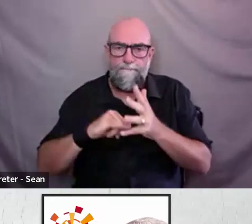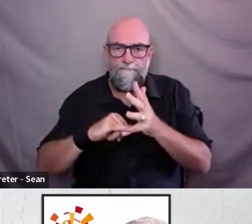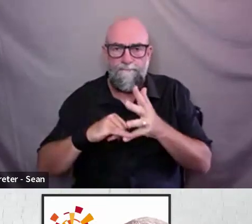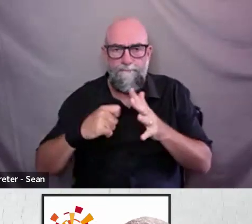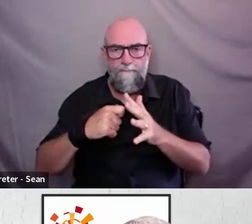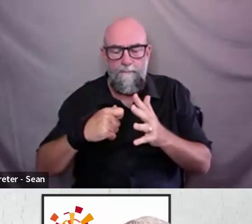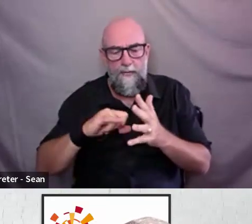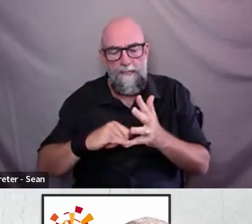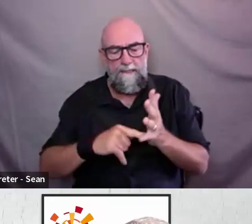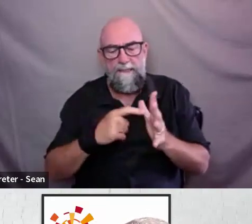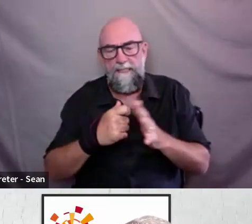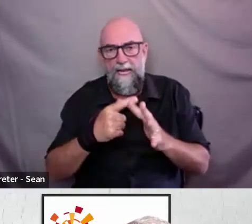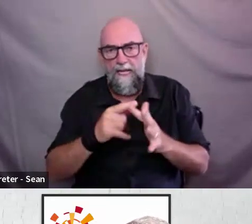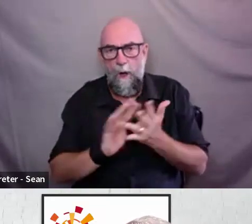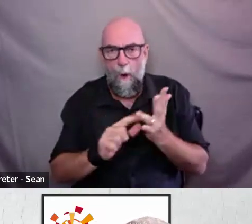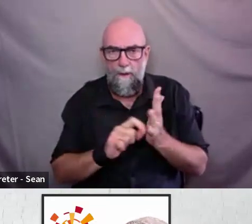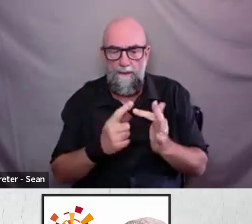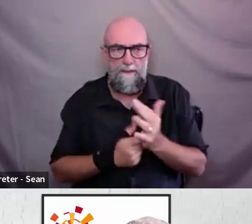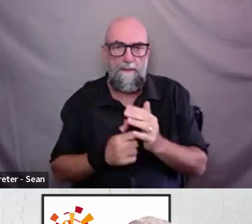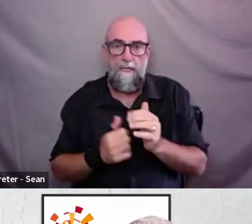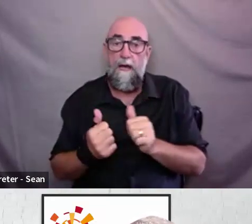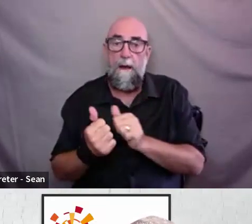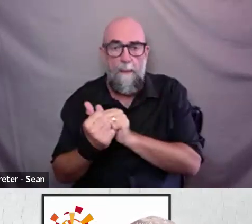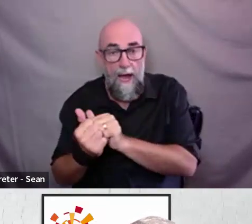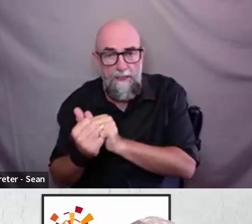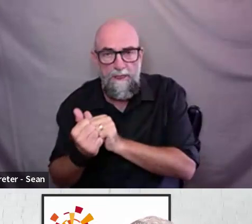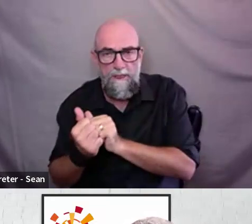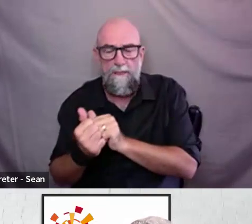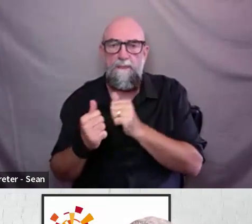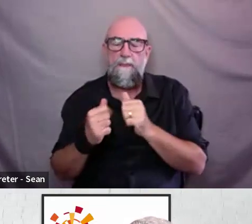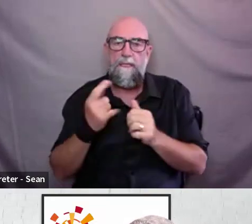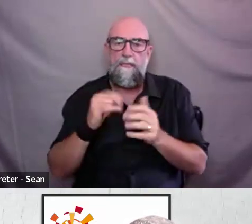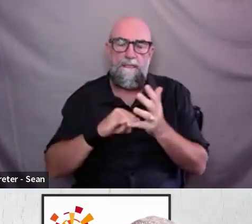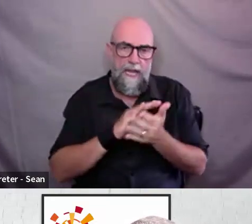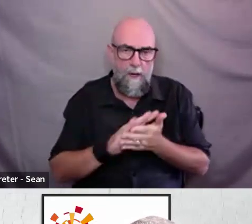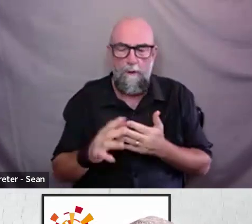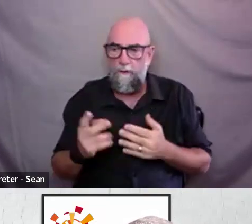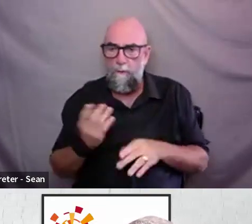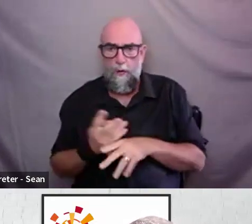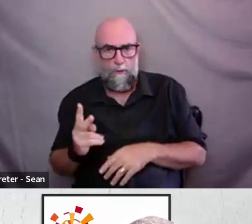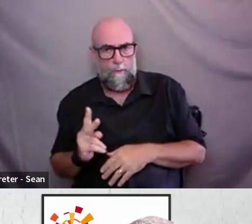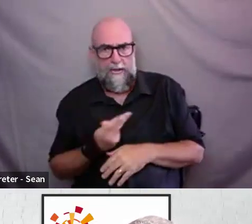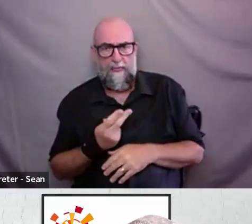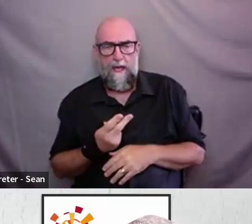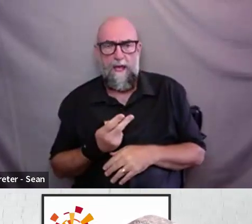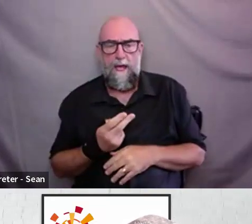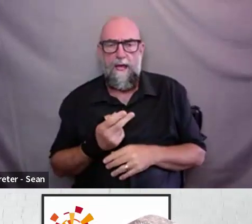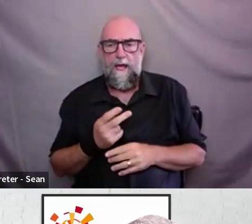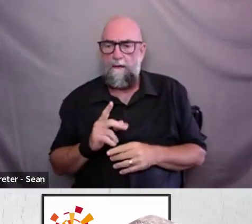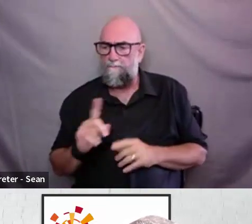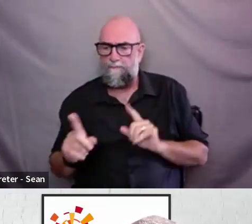, what can that bring? What can healthy partnerships and relationships bring to this work and conversation?